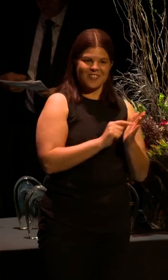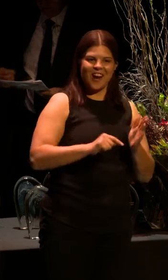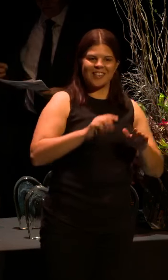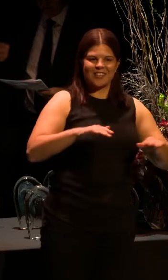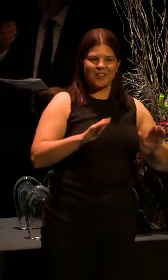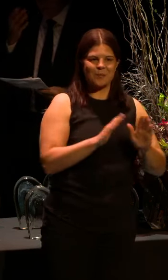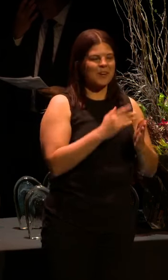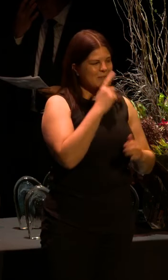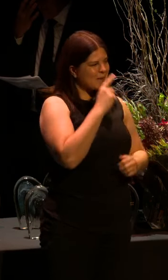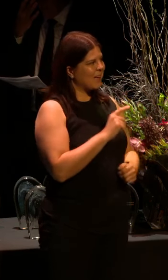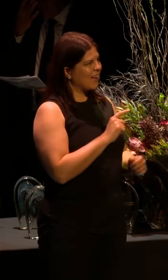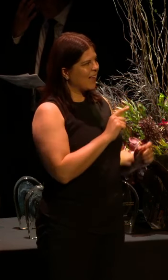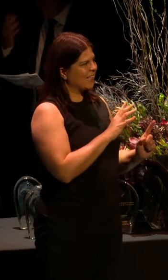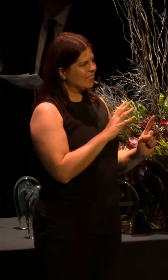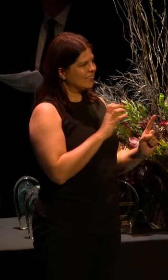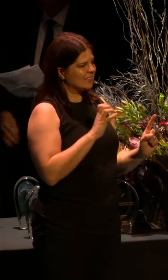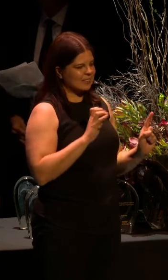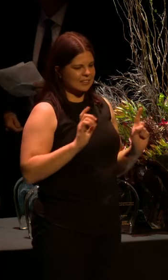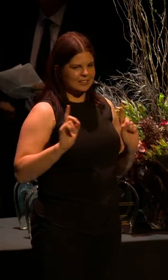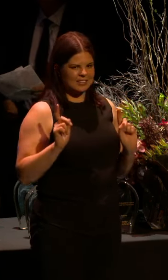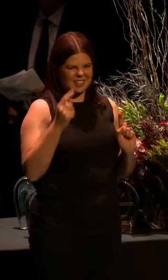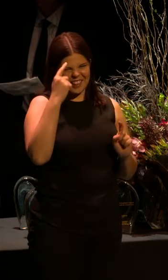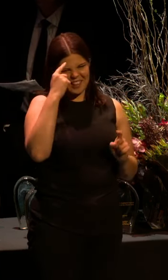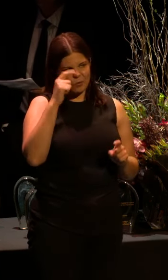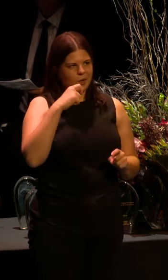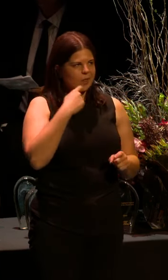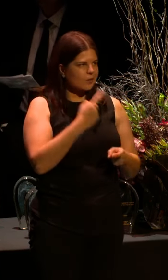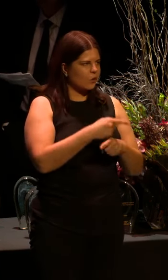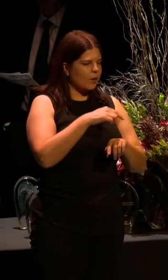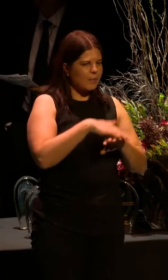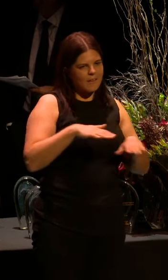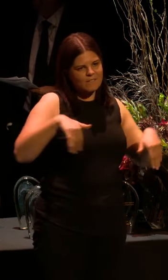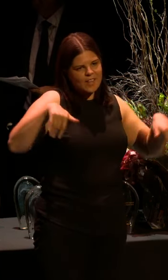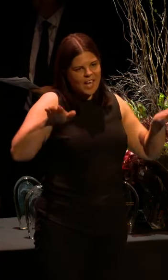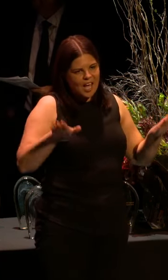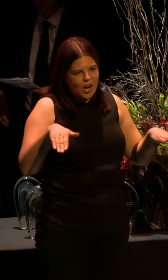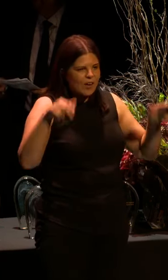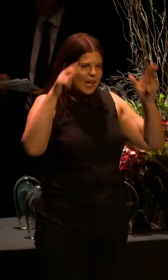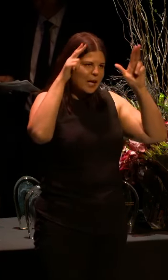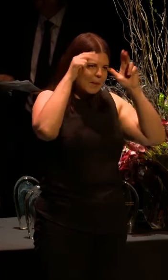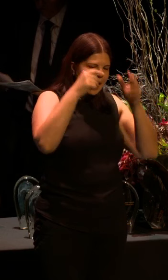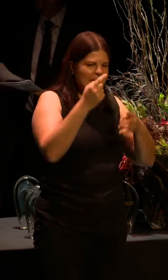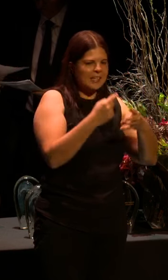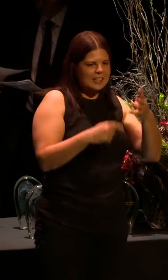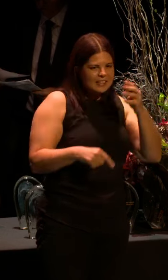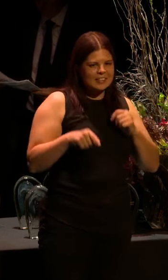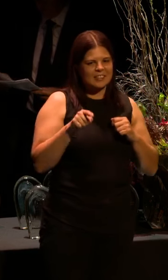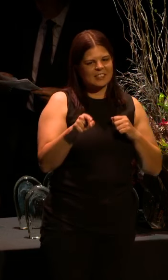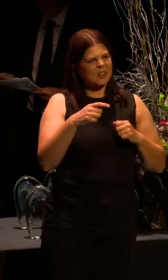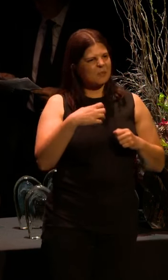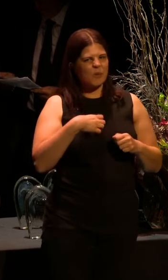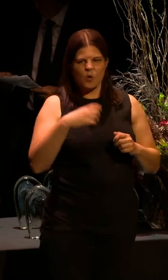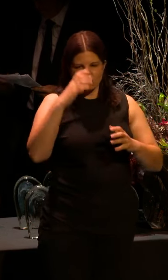fearing you were going to talk about fairies and bunnies. They'd reach for the nearest gin and tonic, and so would I.